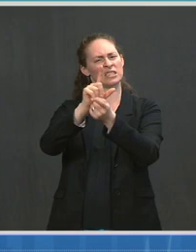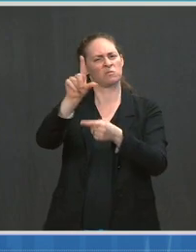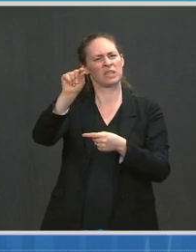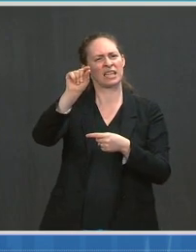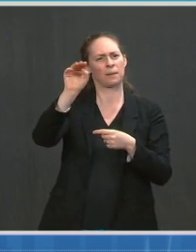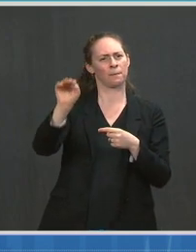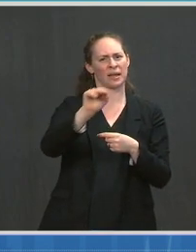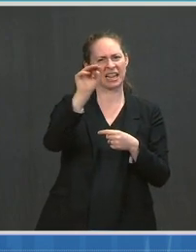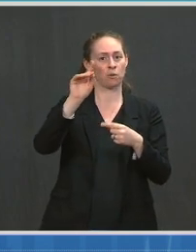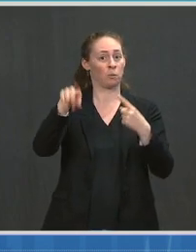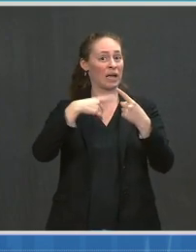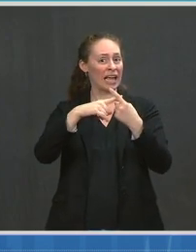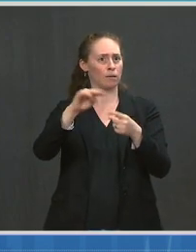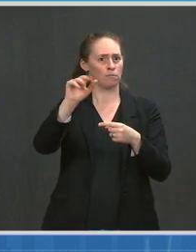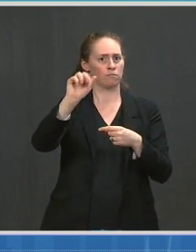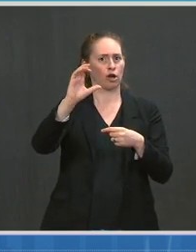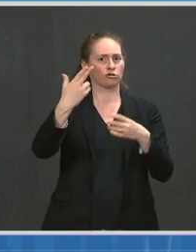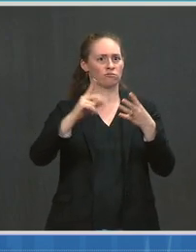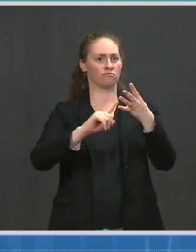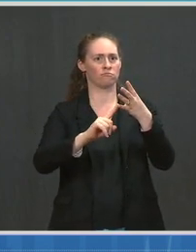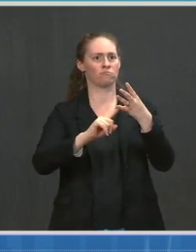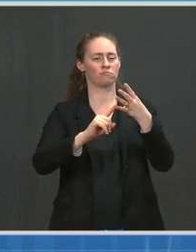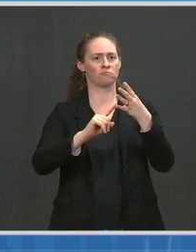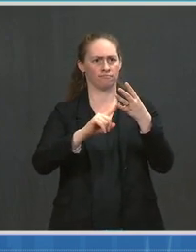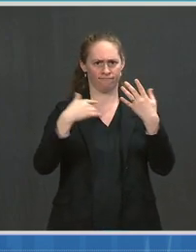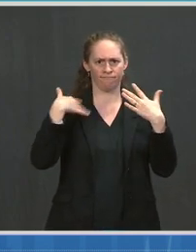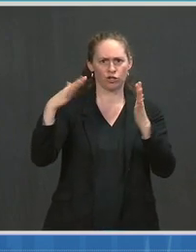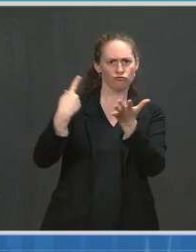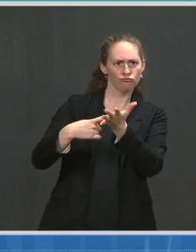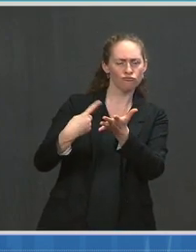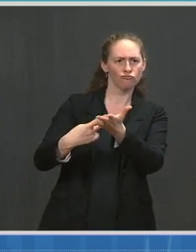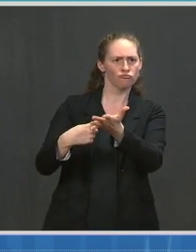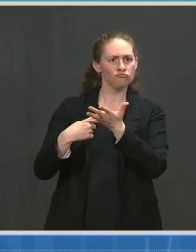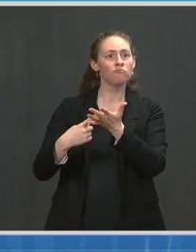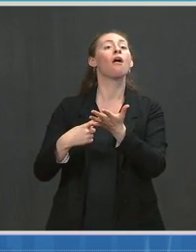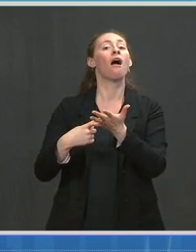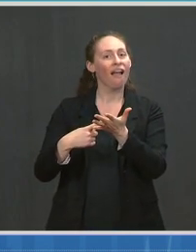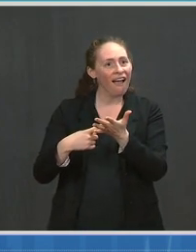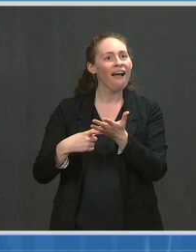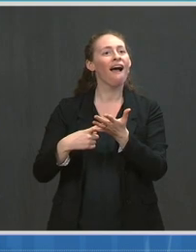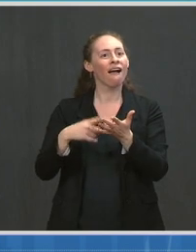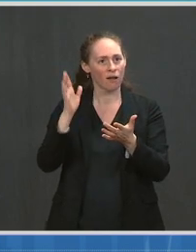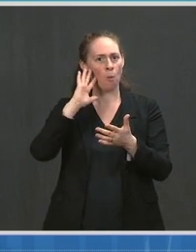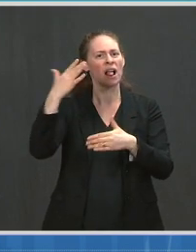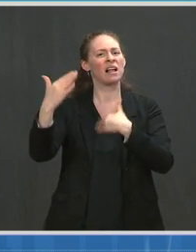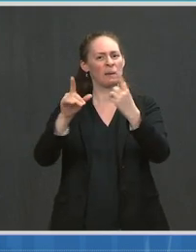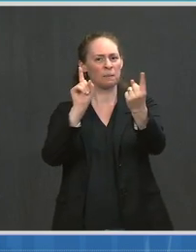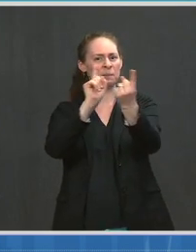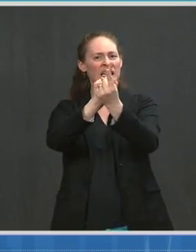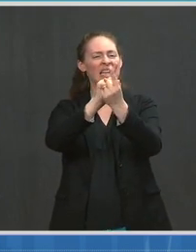they appear on track to meet that goal with at least 11 million doses delivered next week.